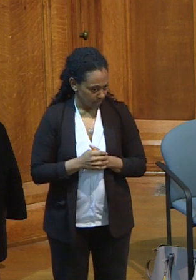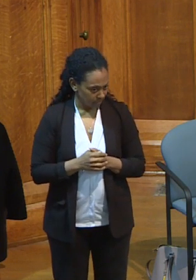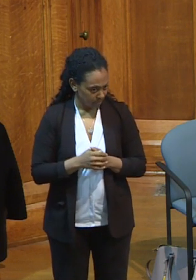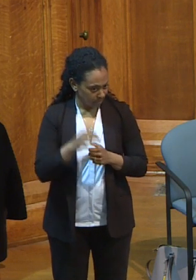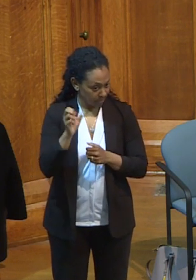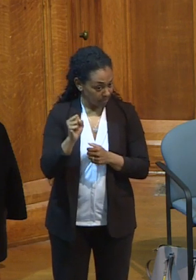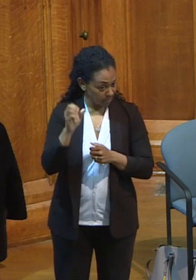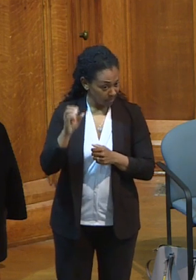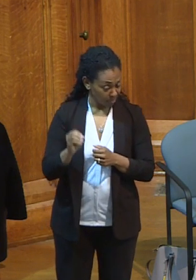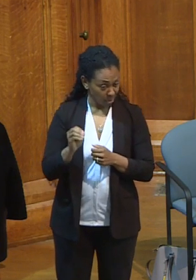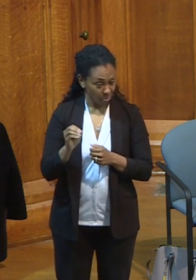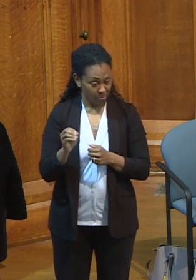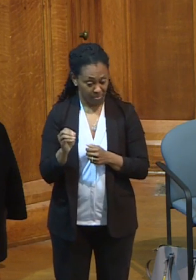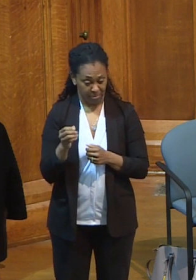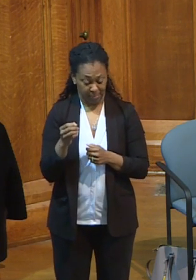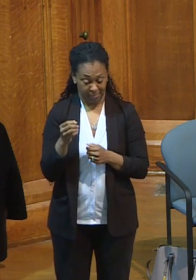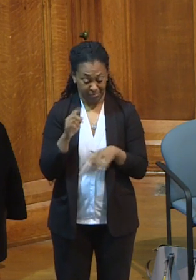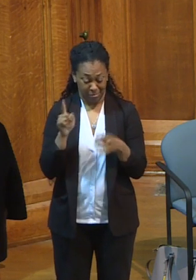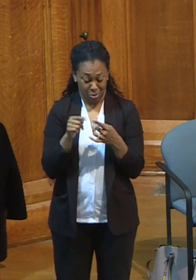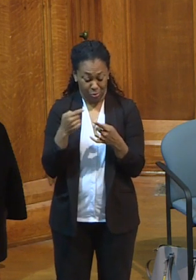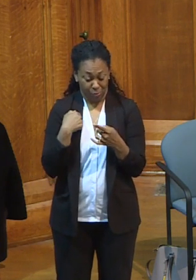So it seems to me that baby sign is a very important subject.